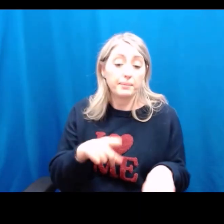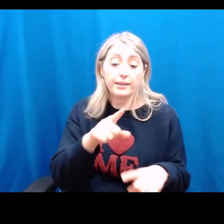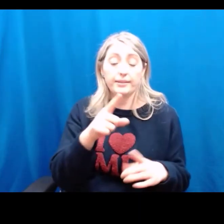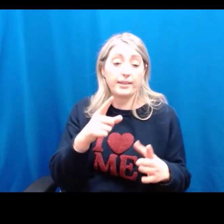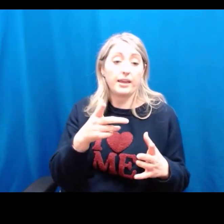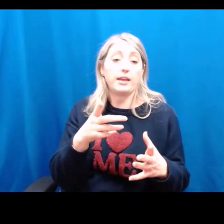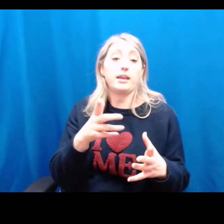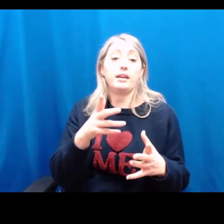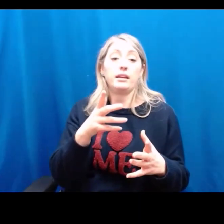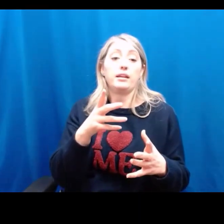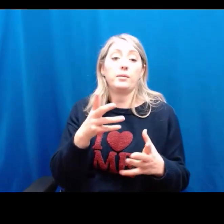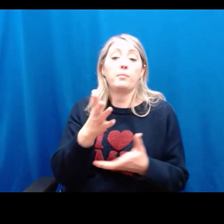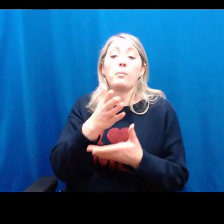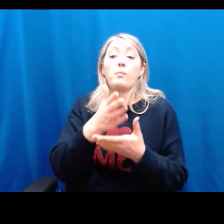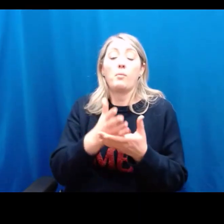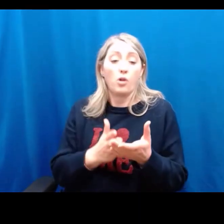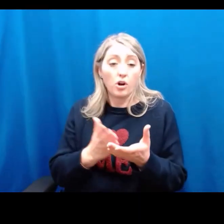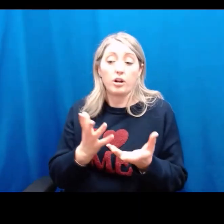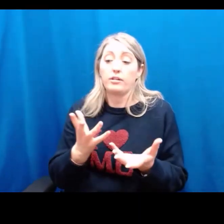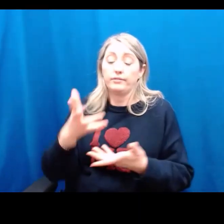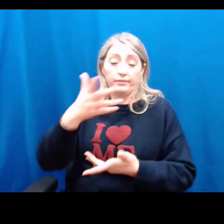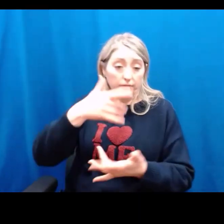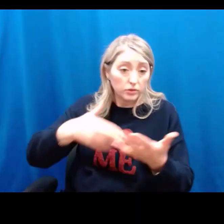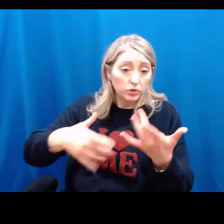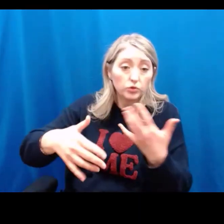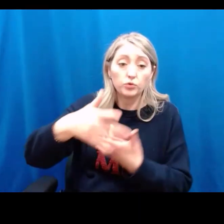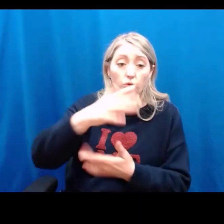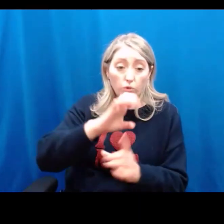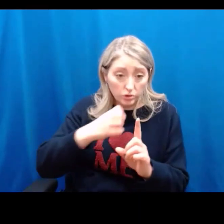executive function, becomes something that parents are